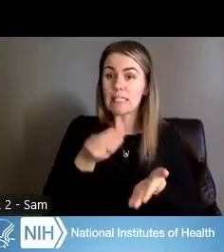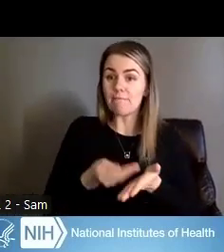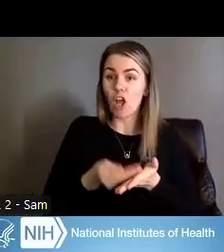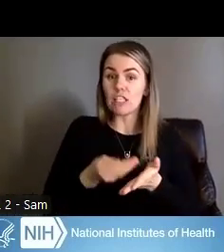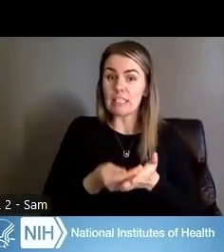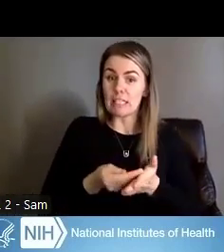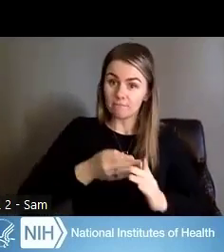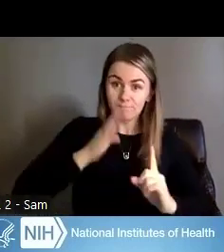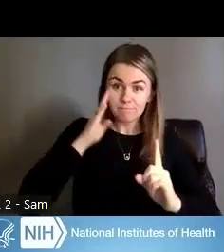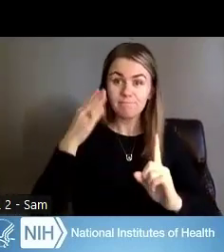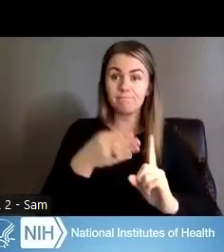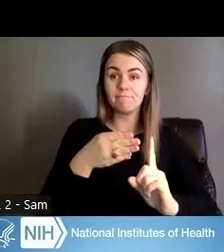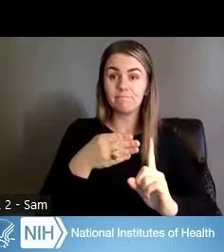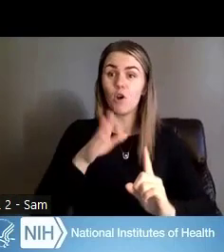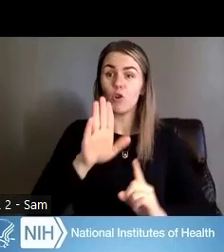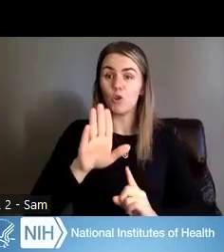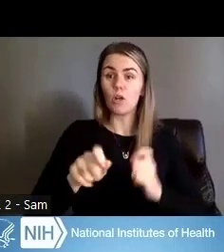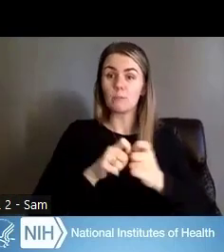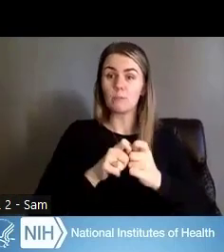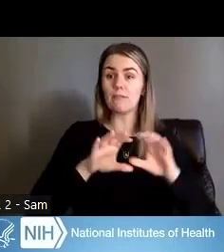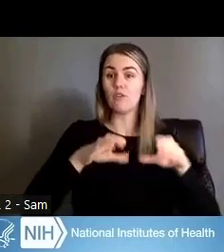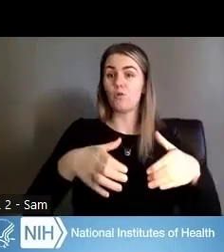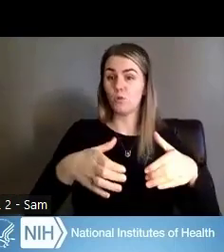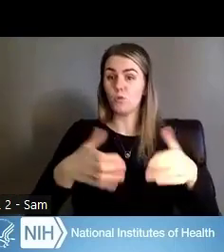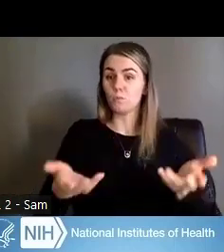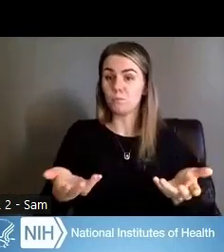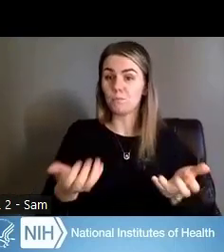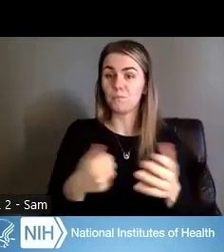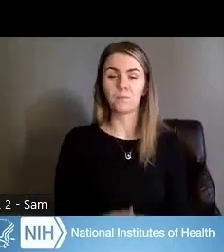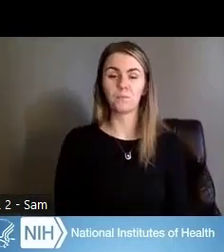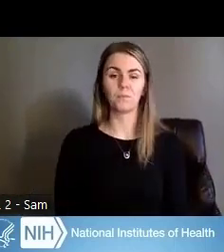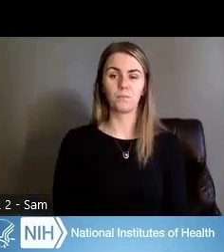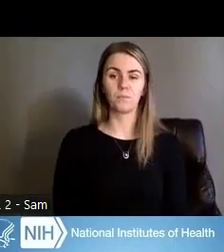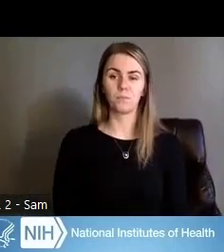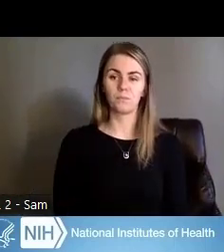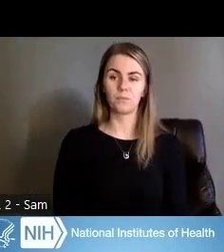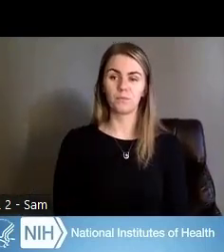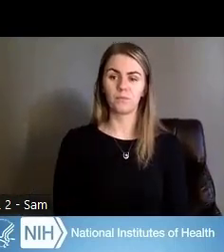Teraya Donaldson, PhD: All right. Thank you.